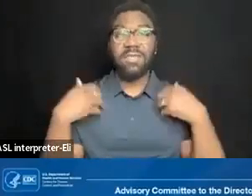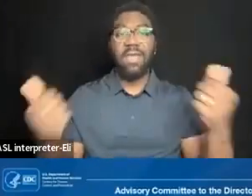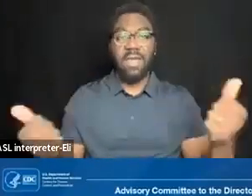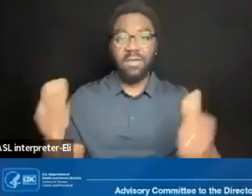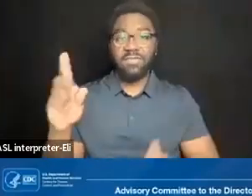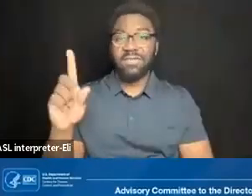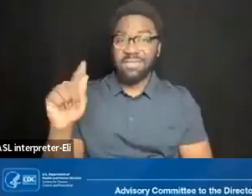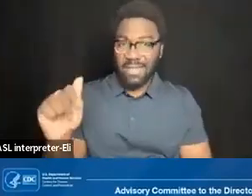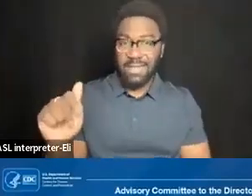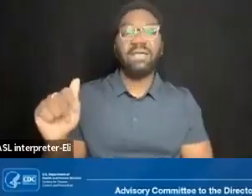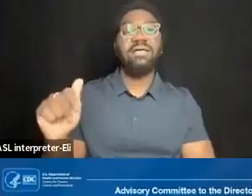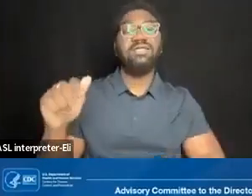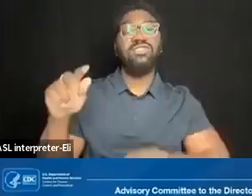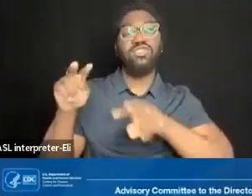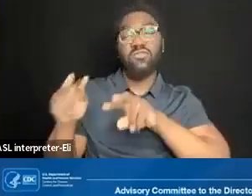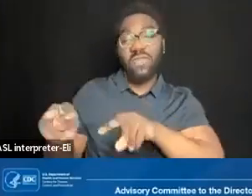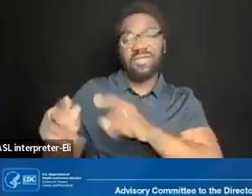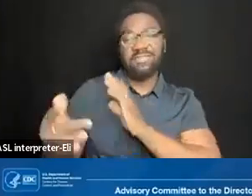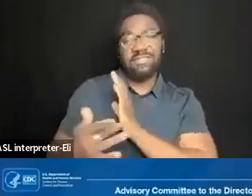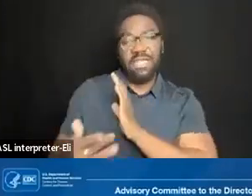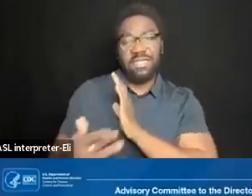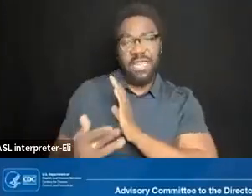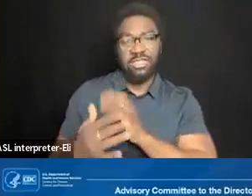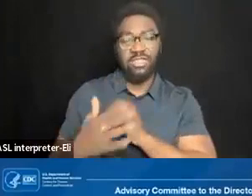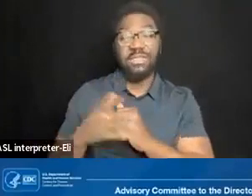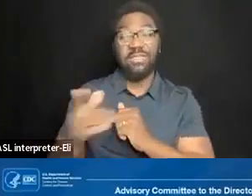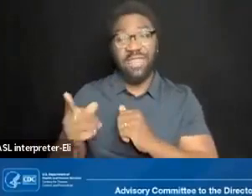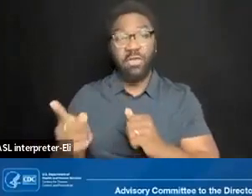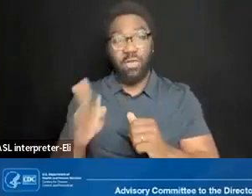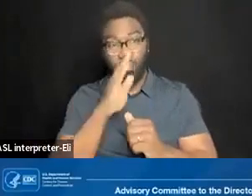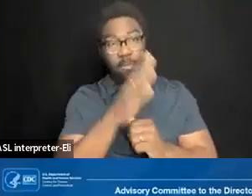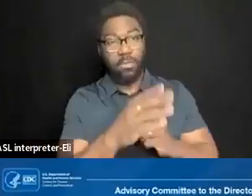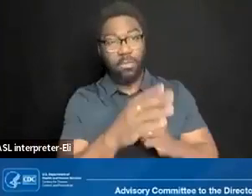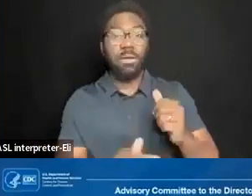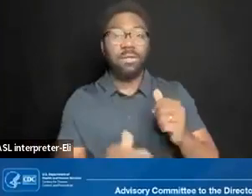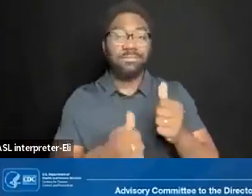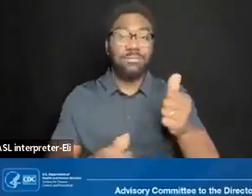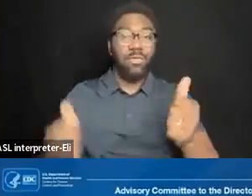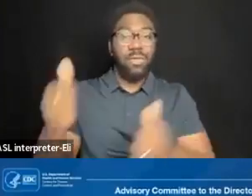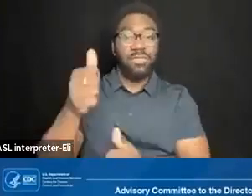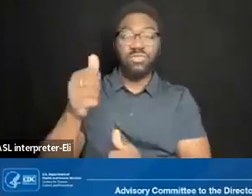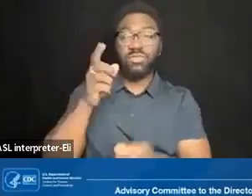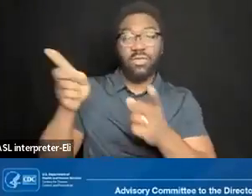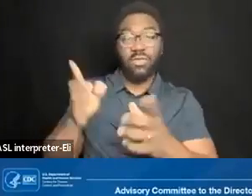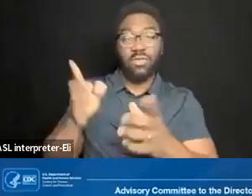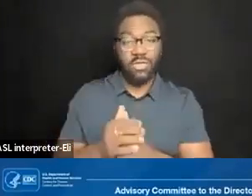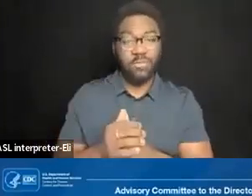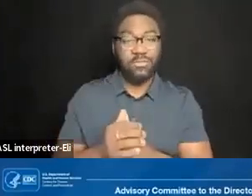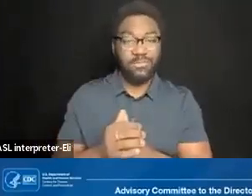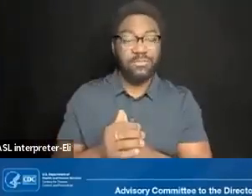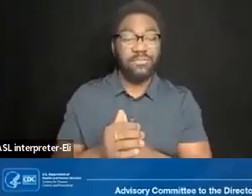and technology reporting to the director as we continue to move forward our all-of-agency data modernization